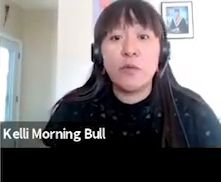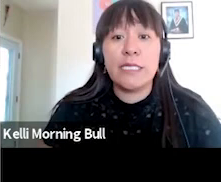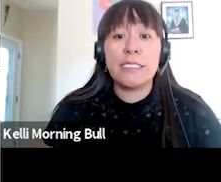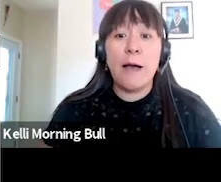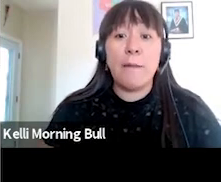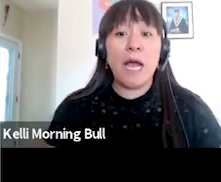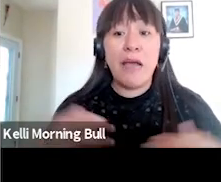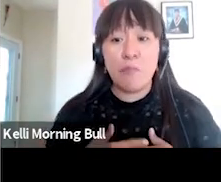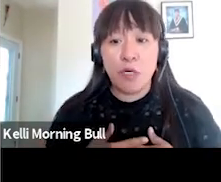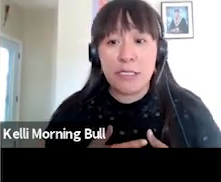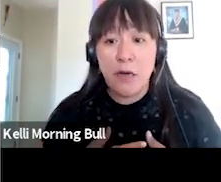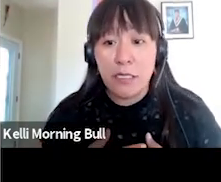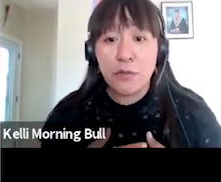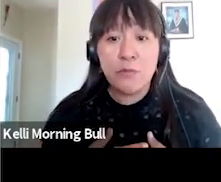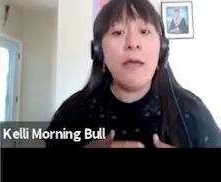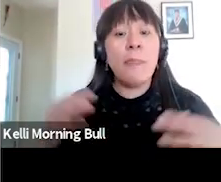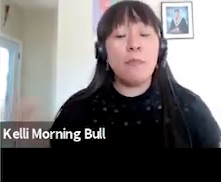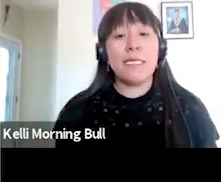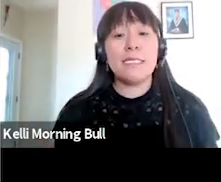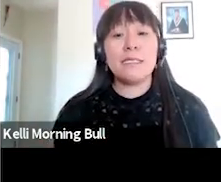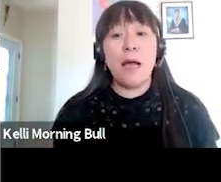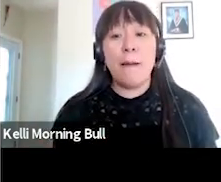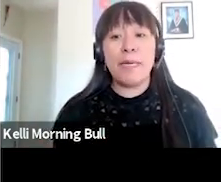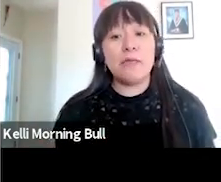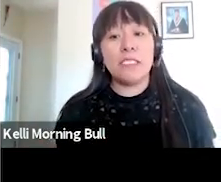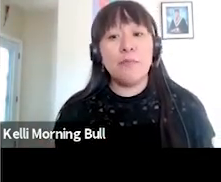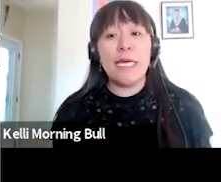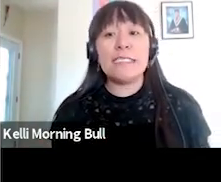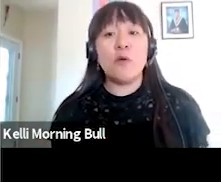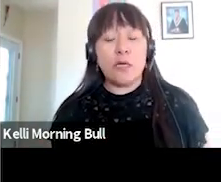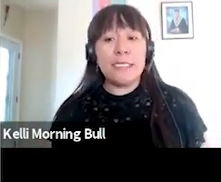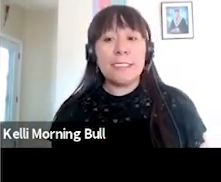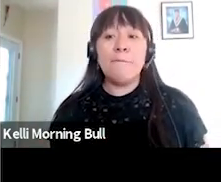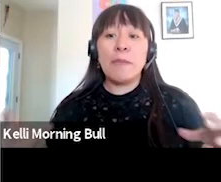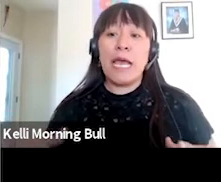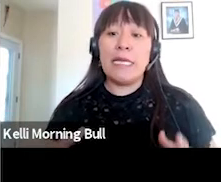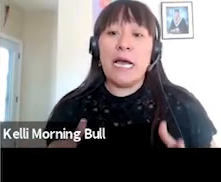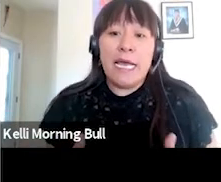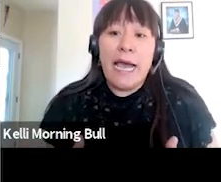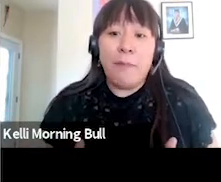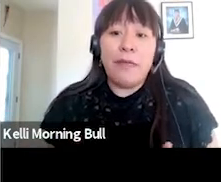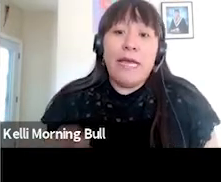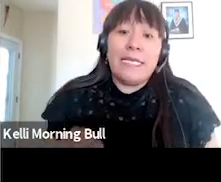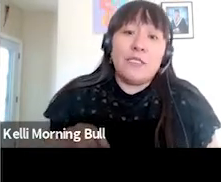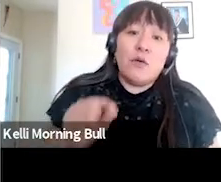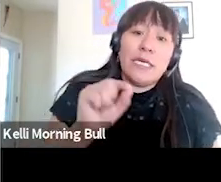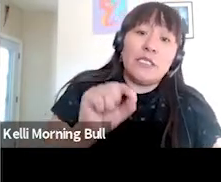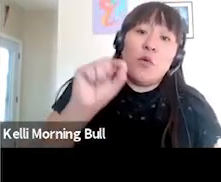which I hadn't personally gone to, but it is based on GPS coordinates, and an app and so each